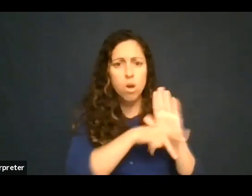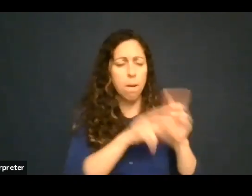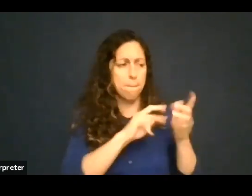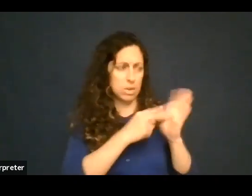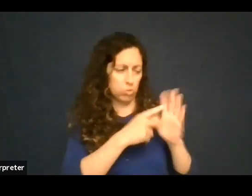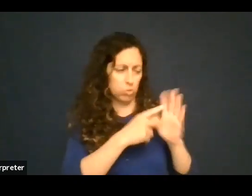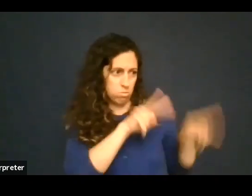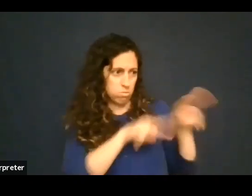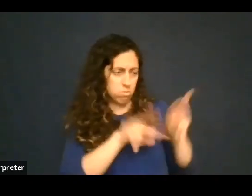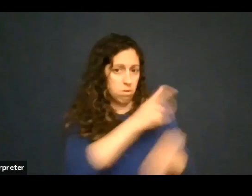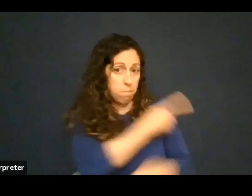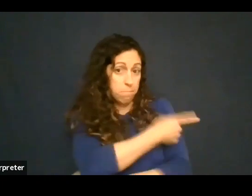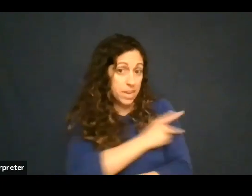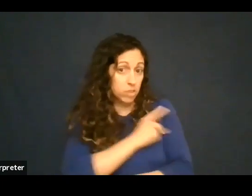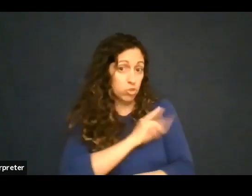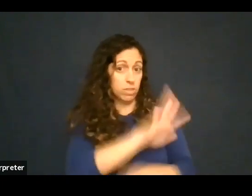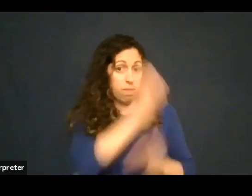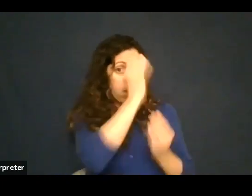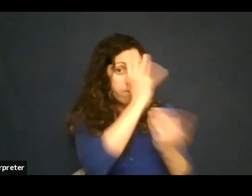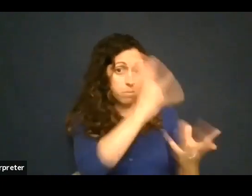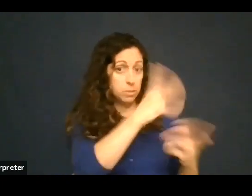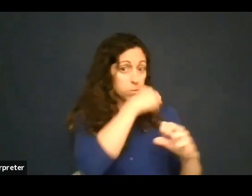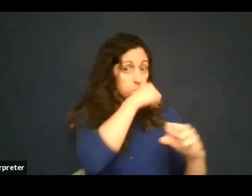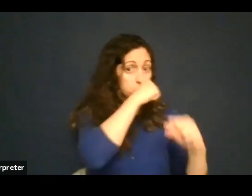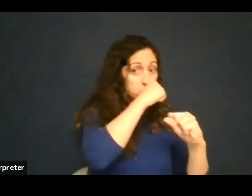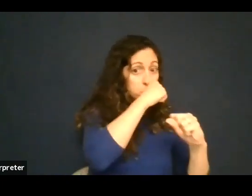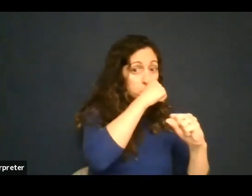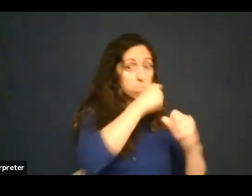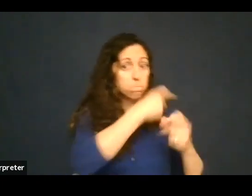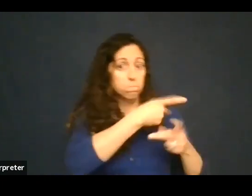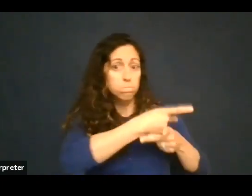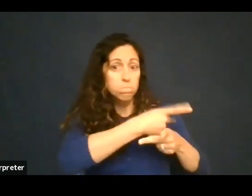and protecting the privacy of it. And we have a mechanism by which we